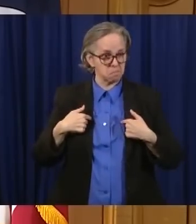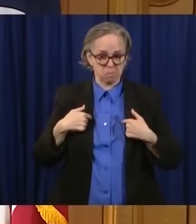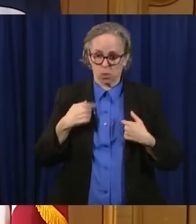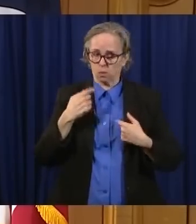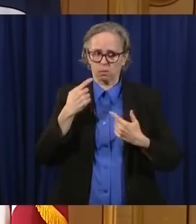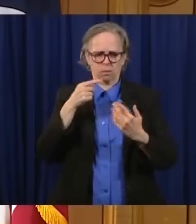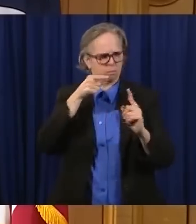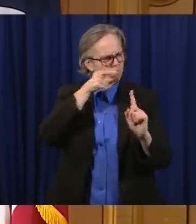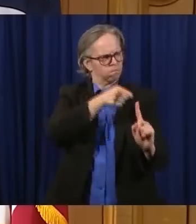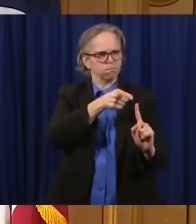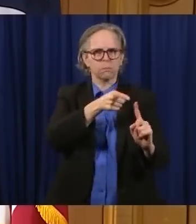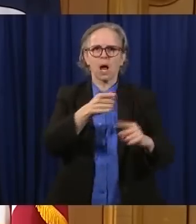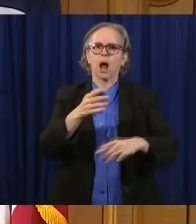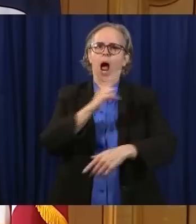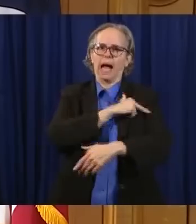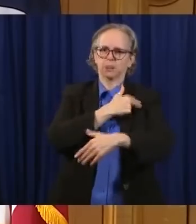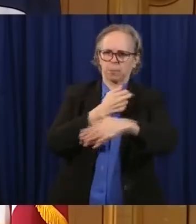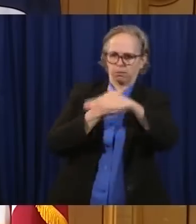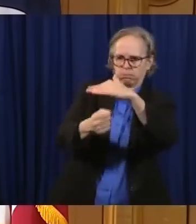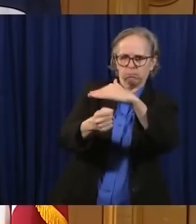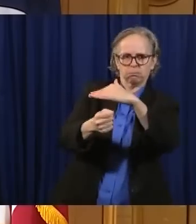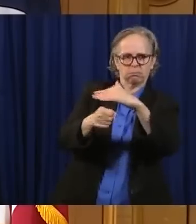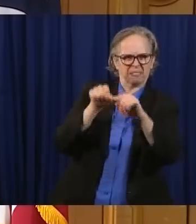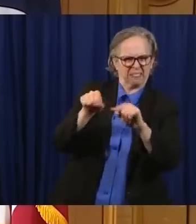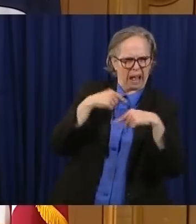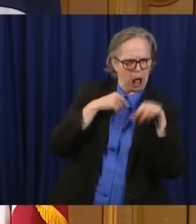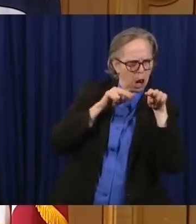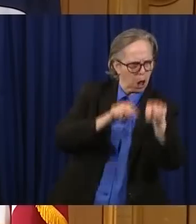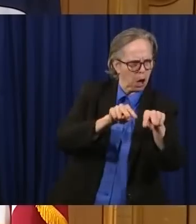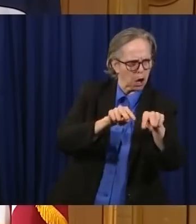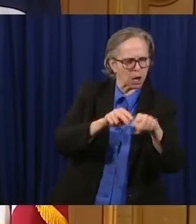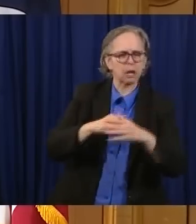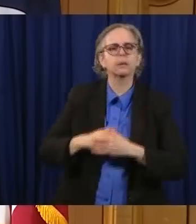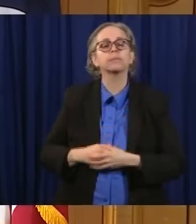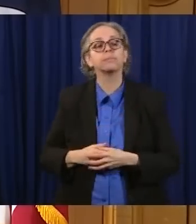WE LOOK AT THE STATISTICS EVERY DAY. DR. ACTON'S WILL SHARE TODAY.